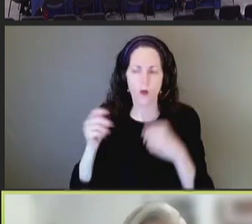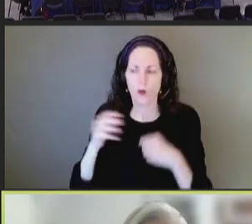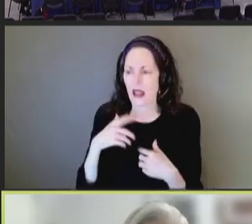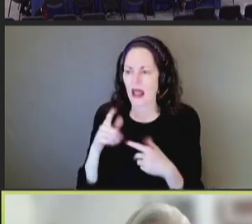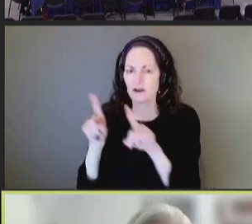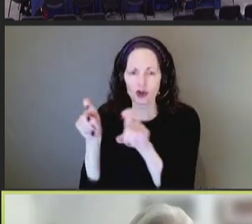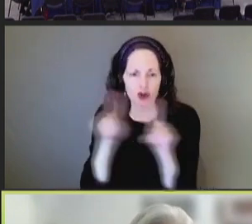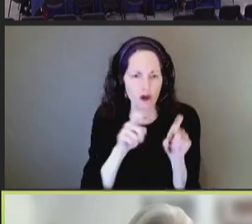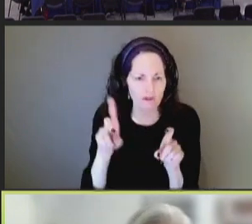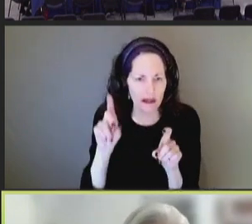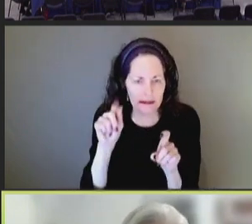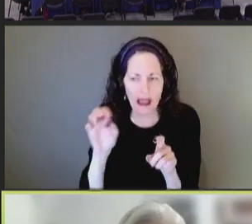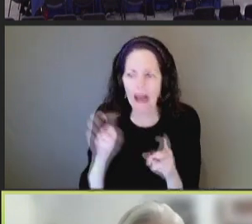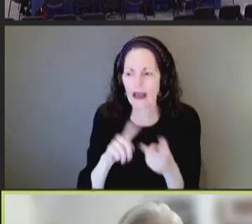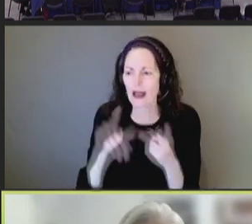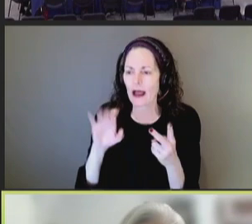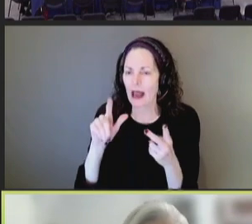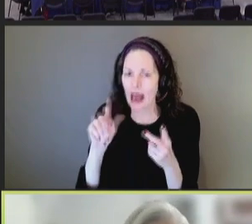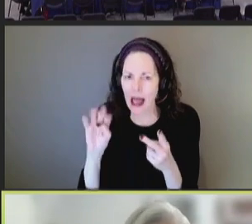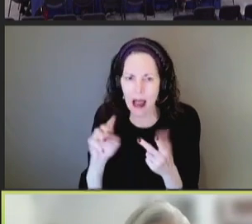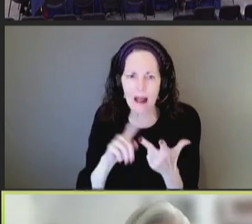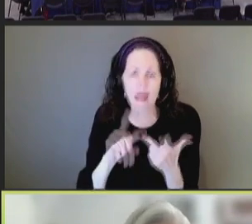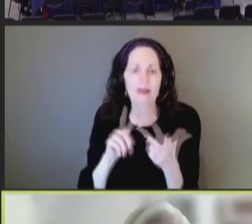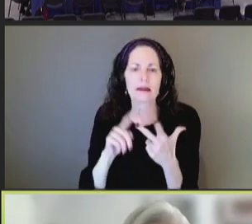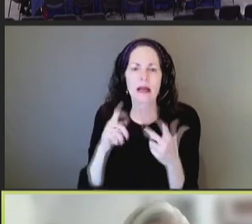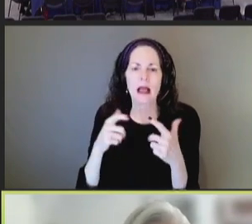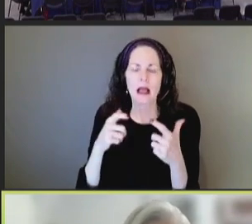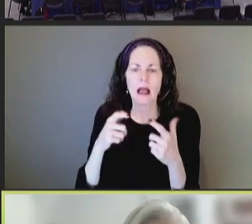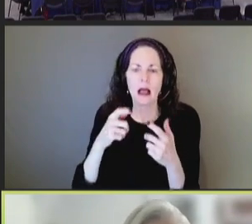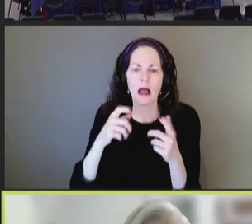electronic health record data, and also vaccine ordering data. And we